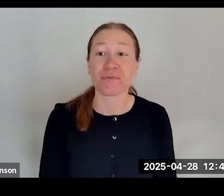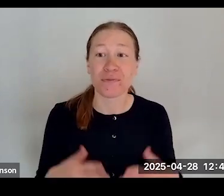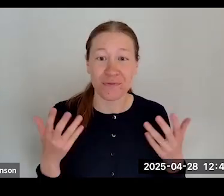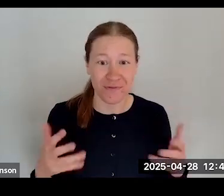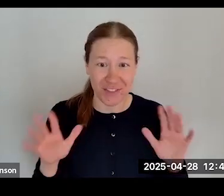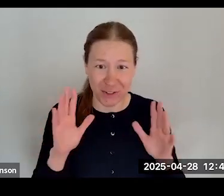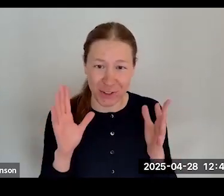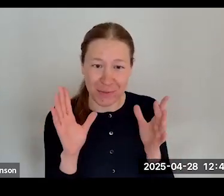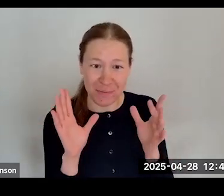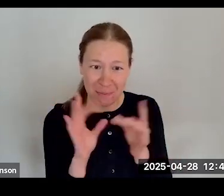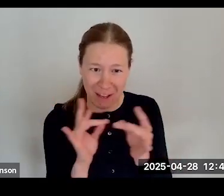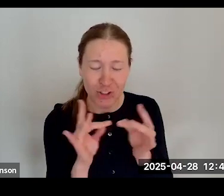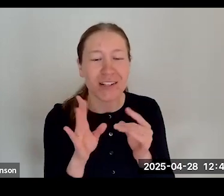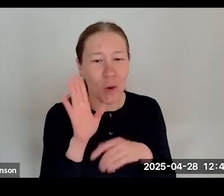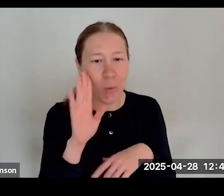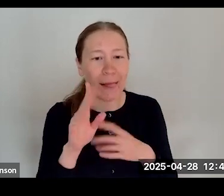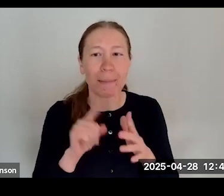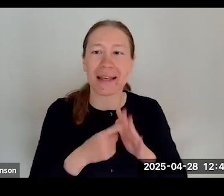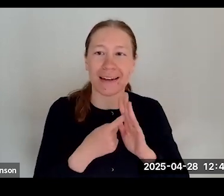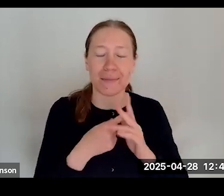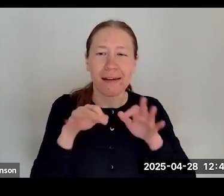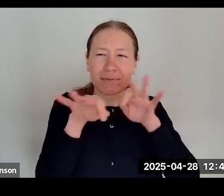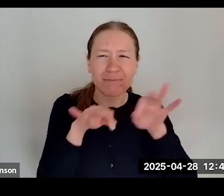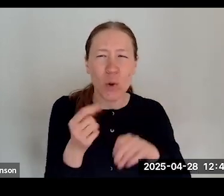So as I stated, I'm gonna start by defining what a non-apparent condition is.